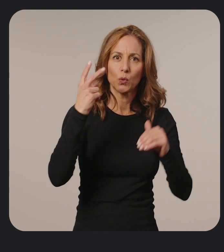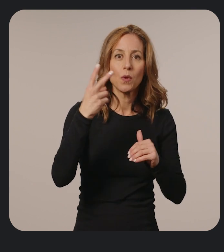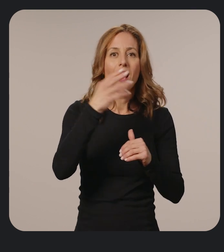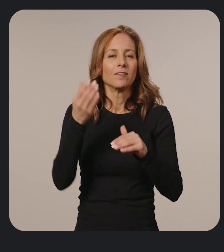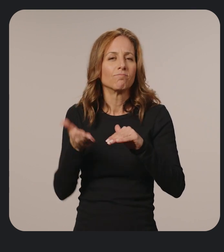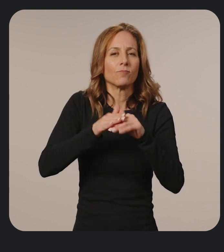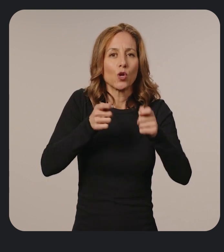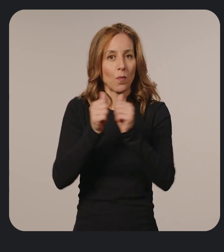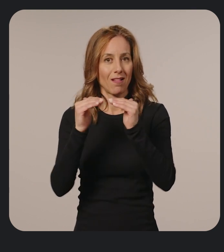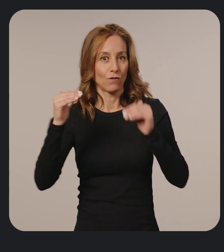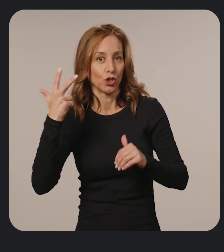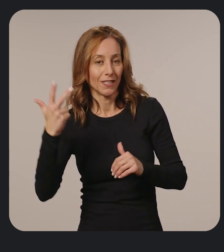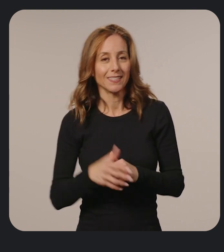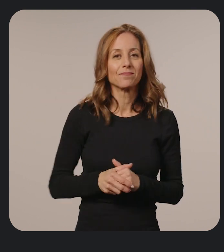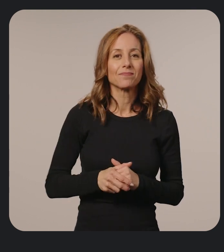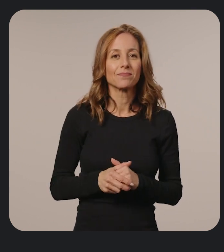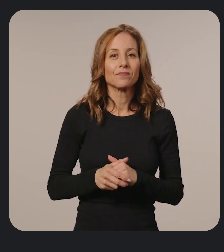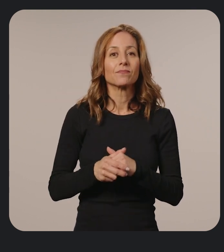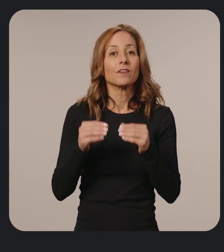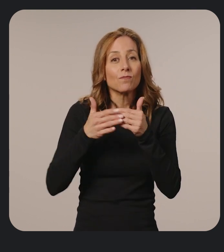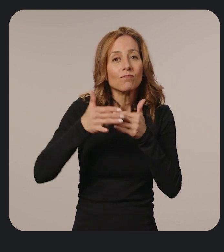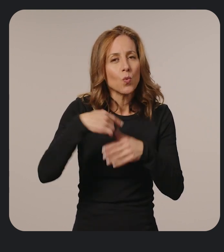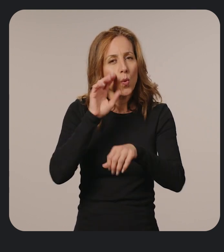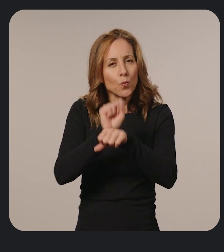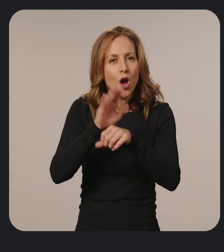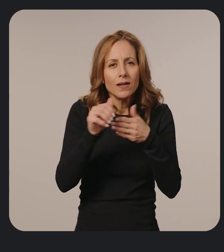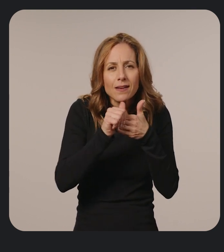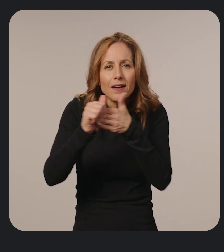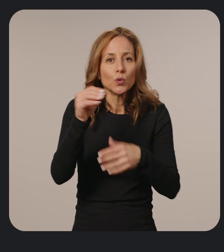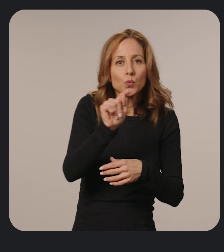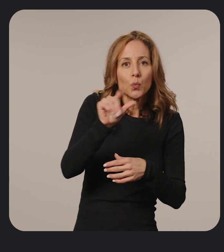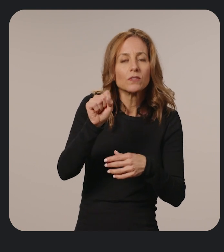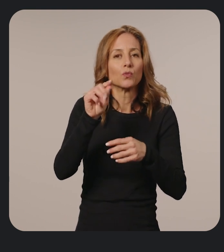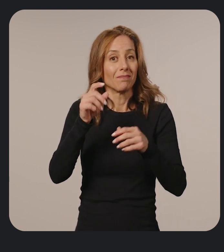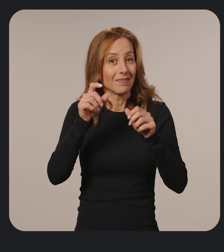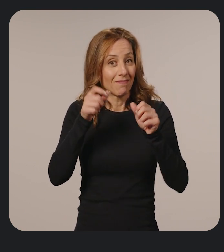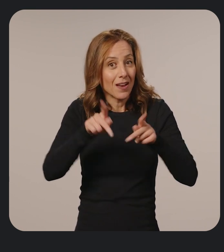2 and additional controls with level 3. Further, we'll work on guidance and tools